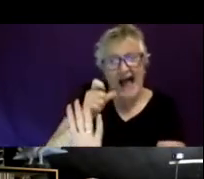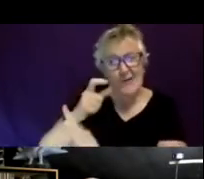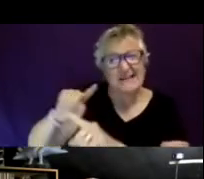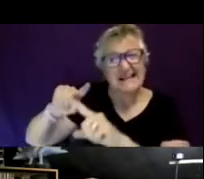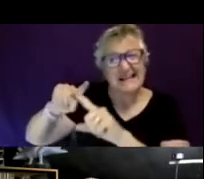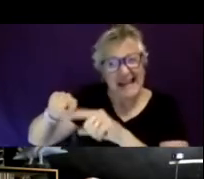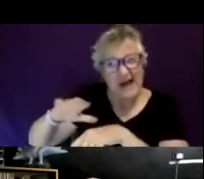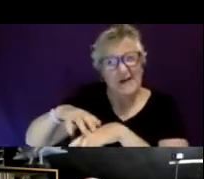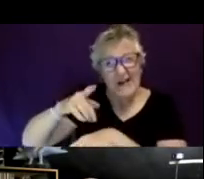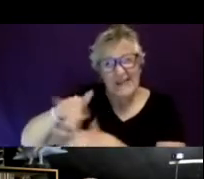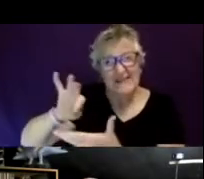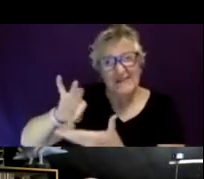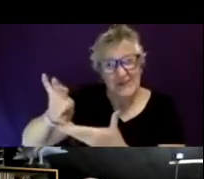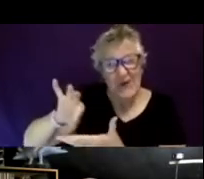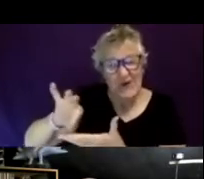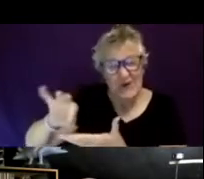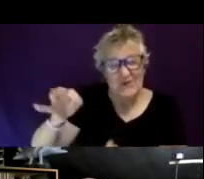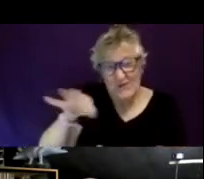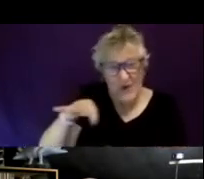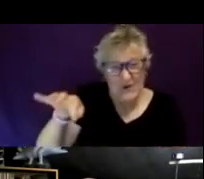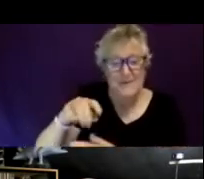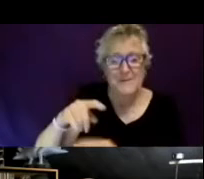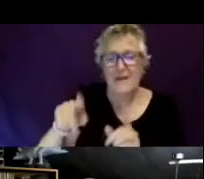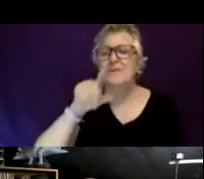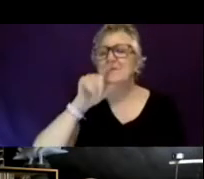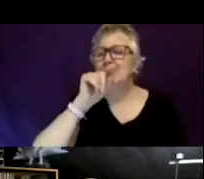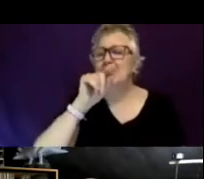Well, the birds ride it a lot, they stand on it, but... Oh yeah?